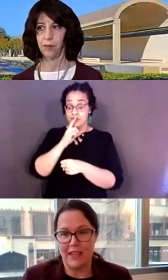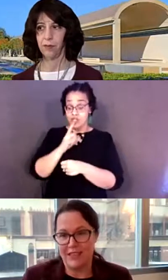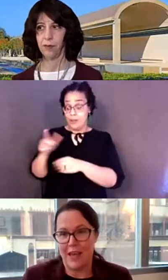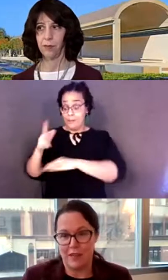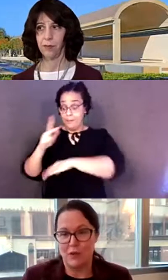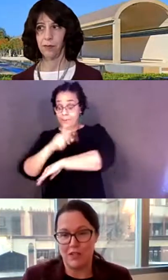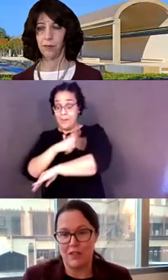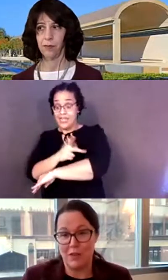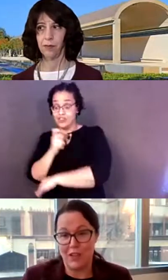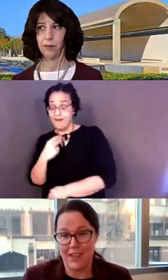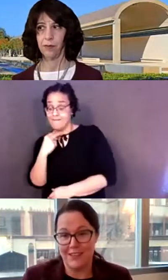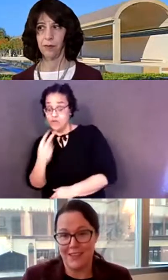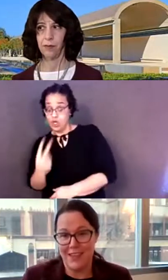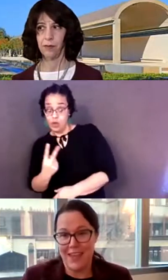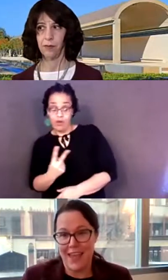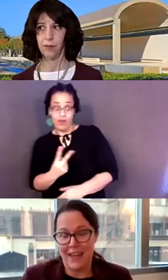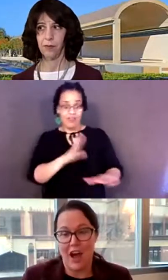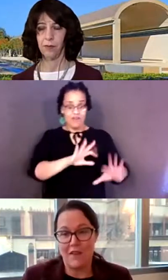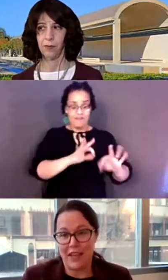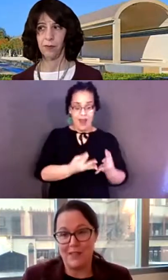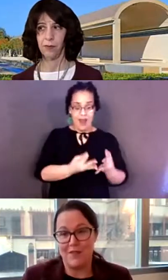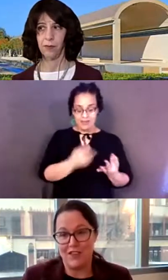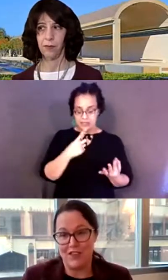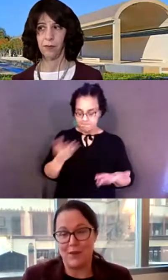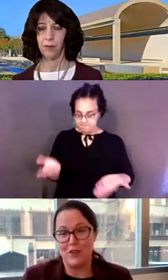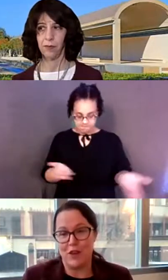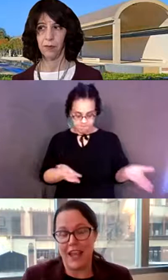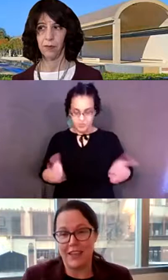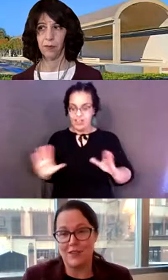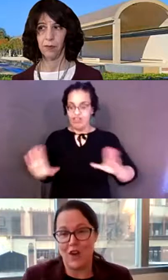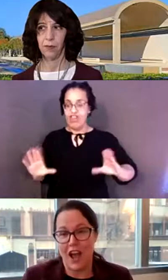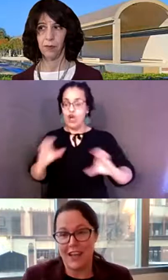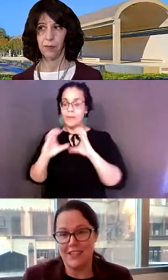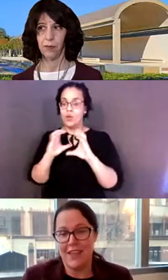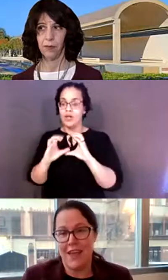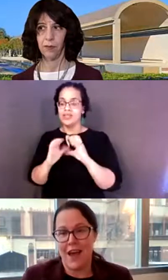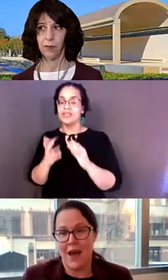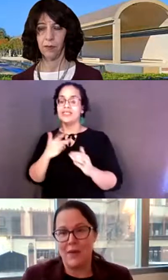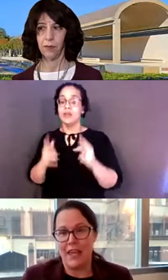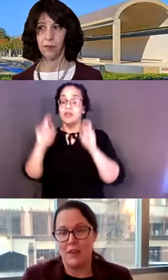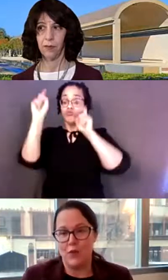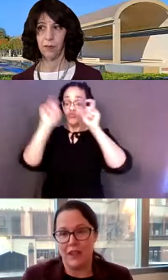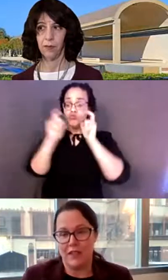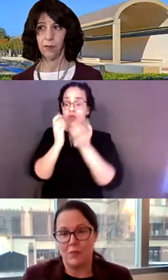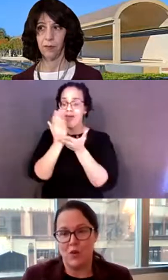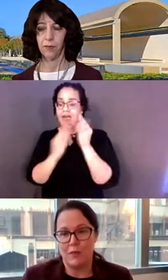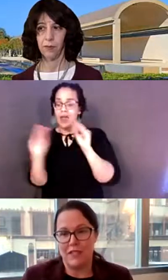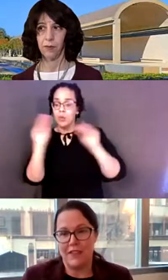is how this person communicates and oftentimes it's facial language or hands or eyes.